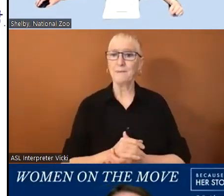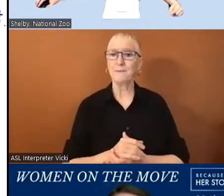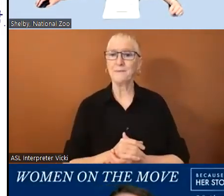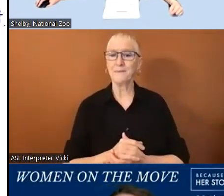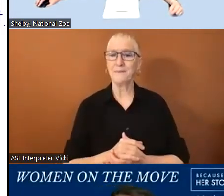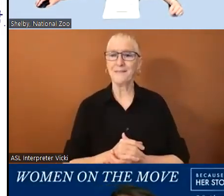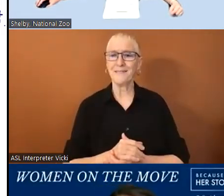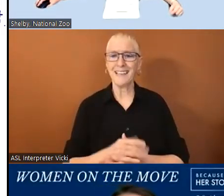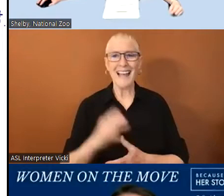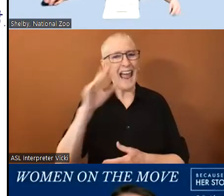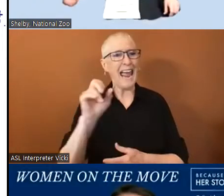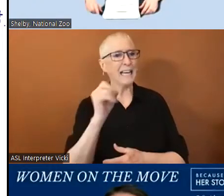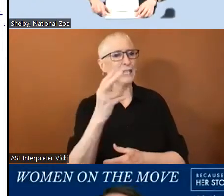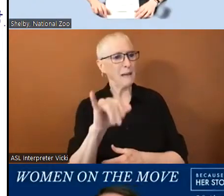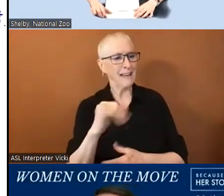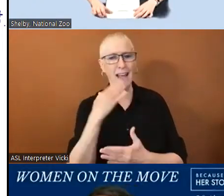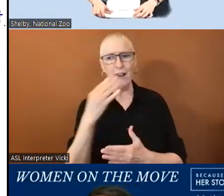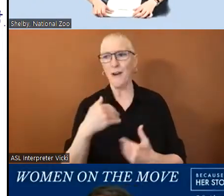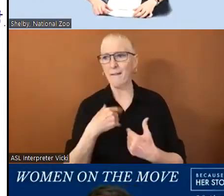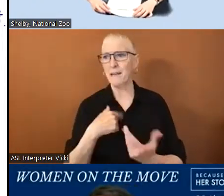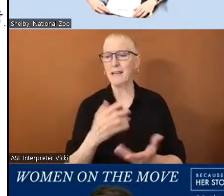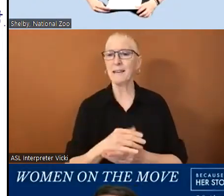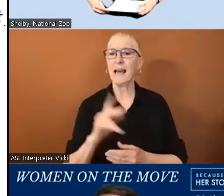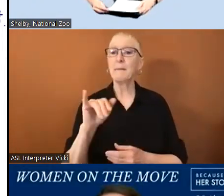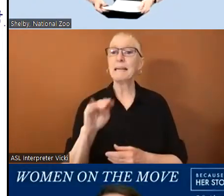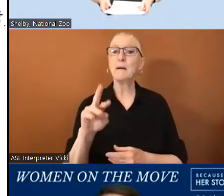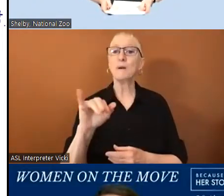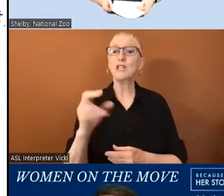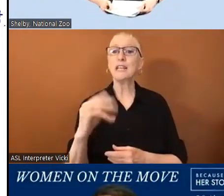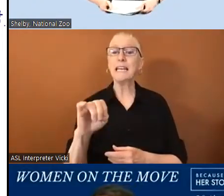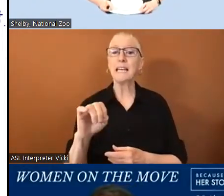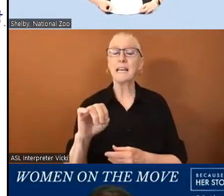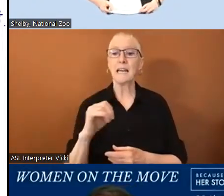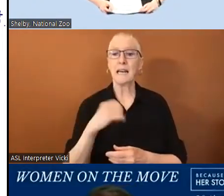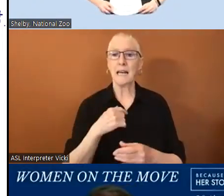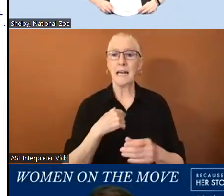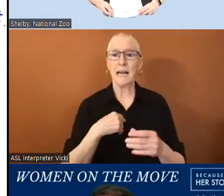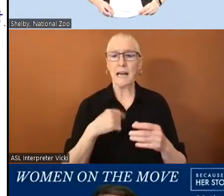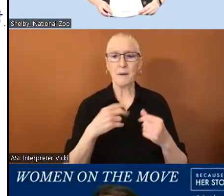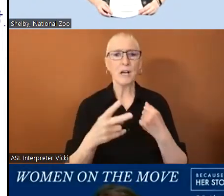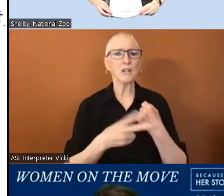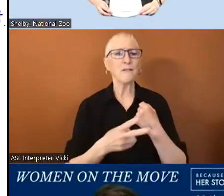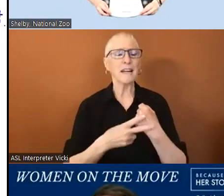Kim: Hey, Shelby. Thanks for having me. I'm Kim Richie. I am a fisheries conservation technician at SERC